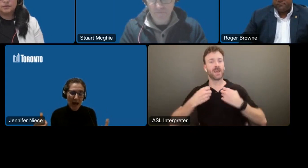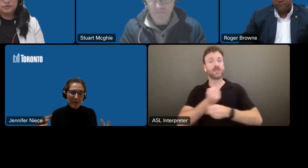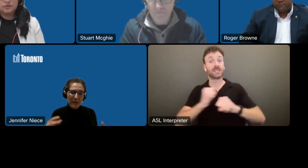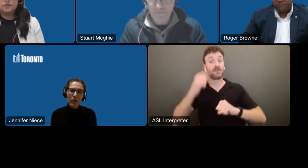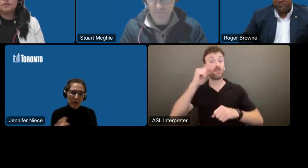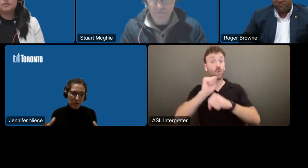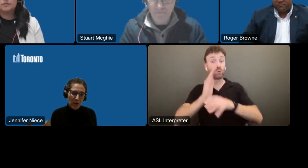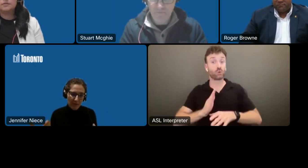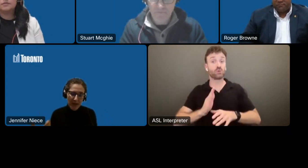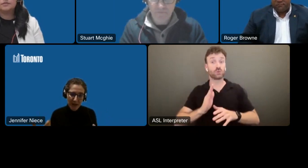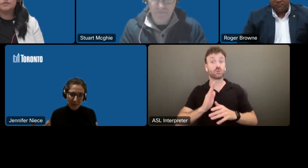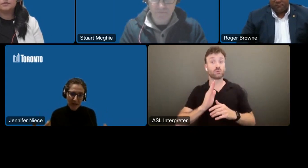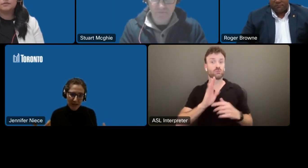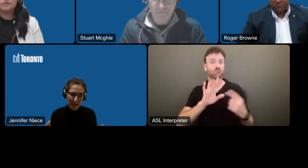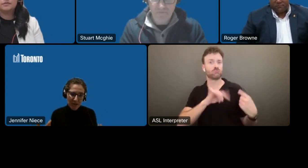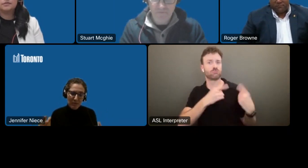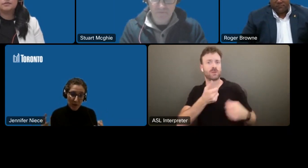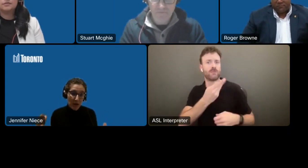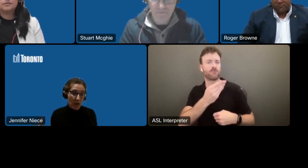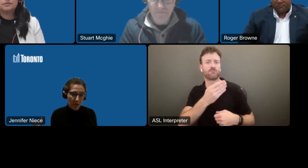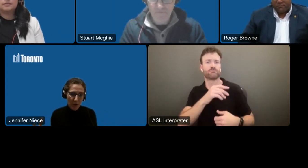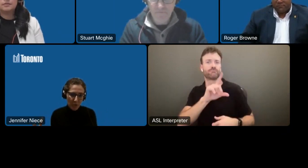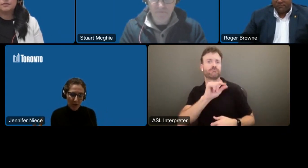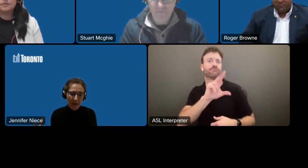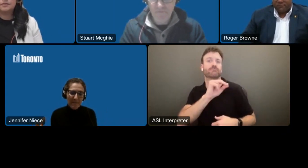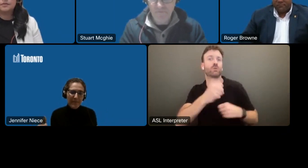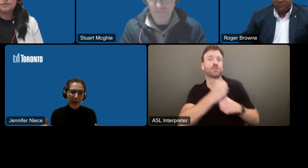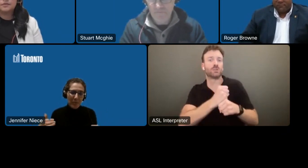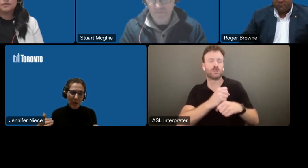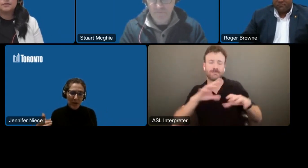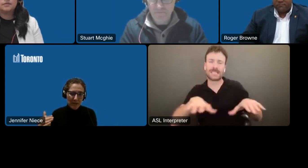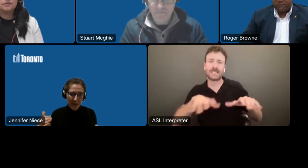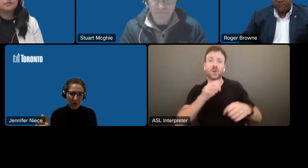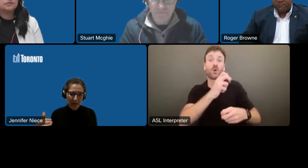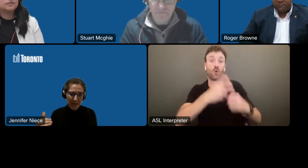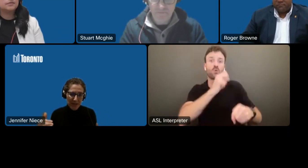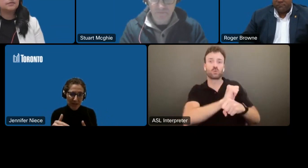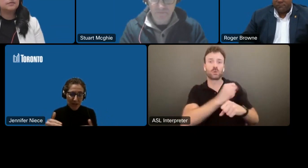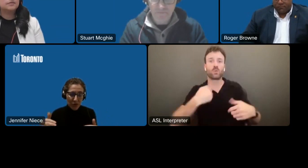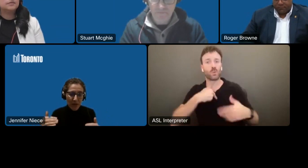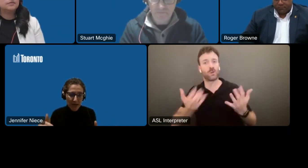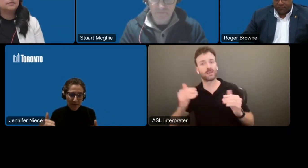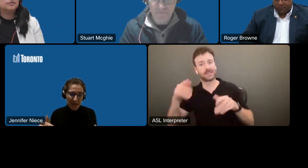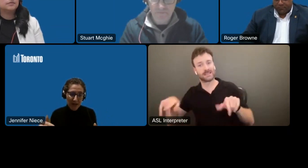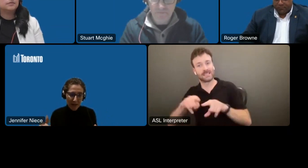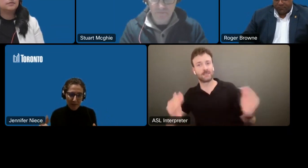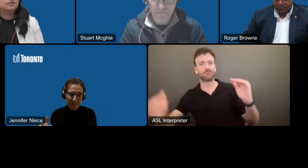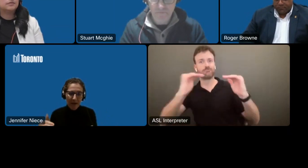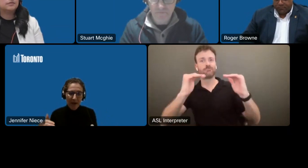brought to over the last couple of decades through a lot of hard work. And we want to make sure that this is treated at the same level.